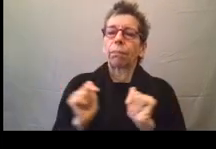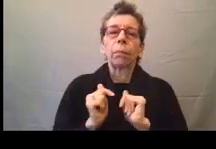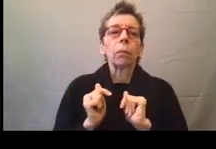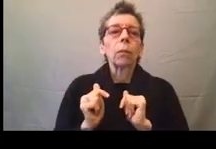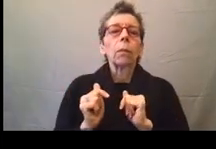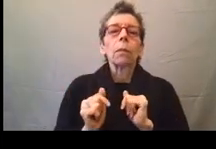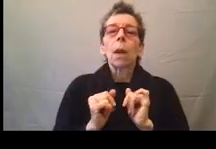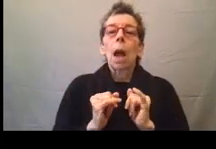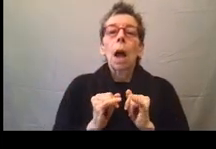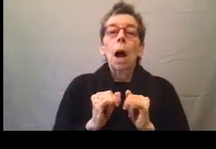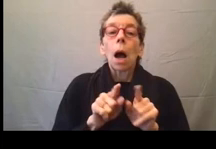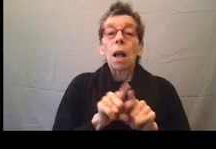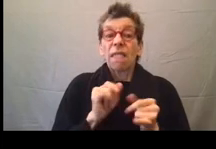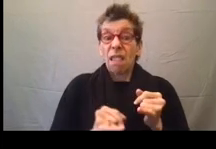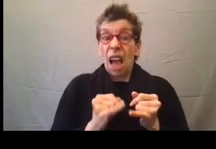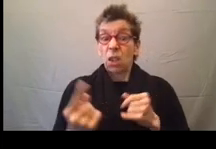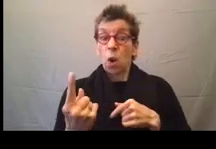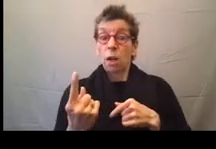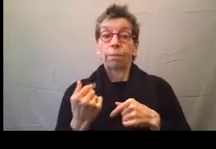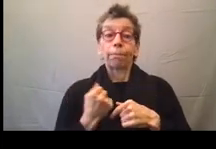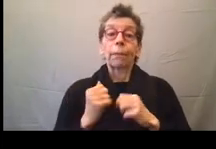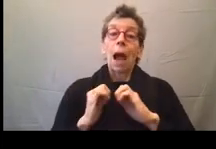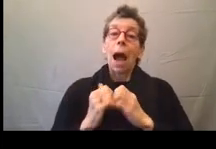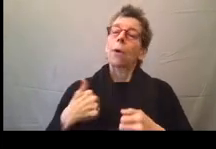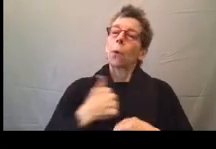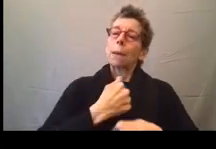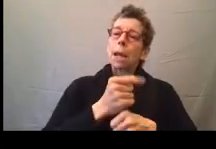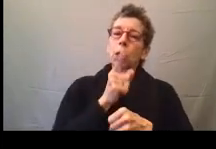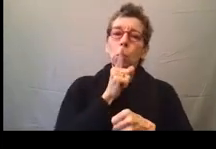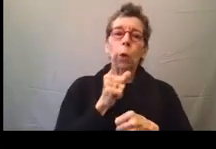hiring space, how do we work together to ensure that artificial intelligence works to remove